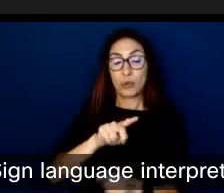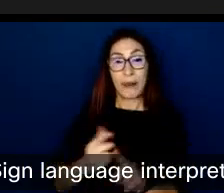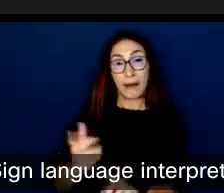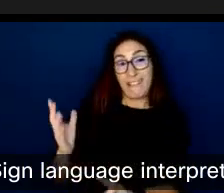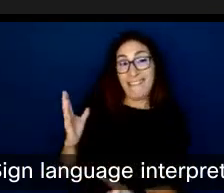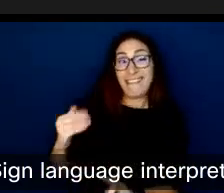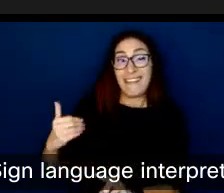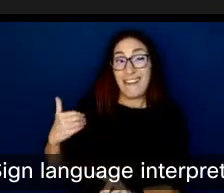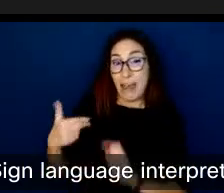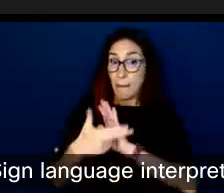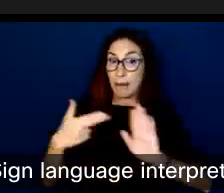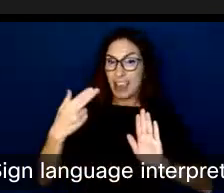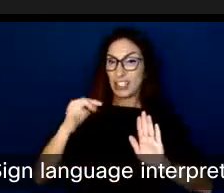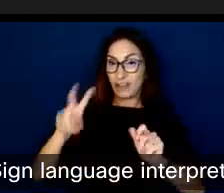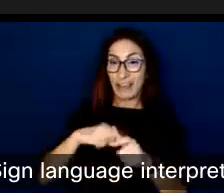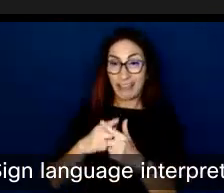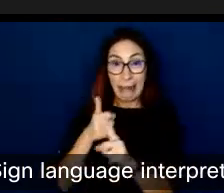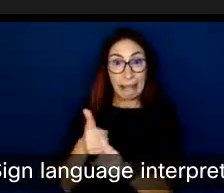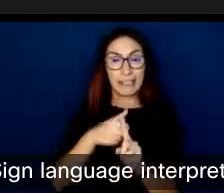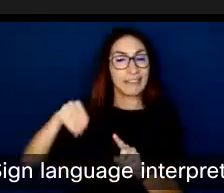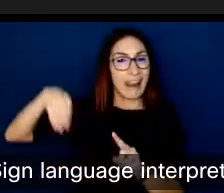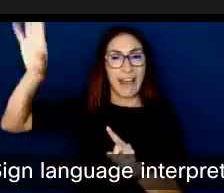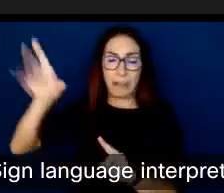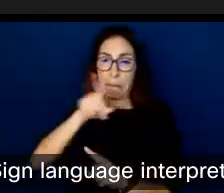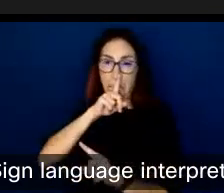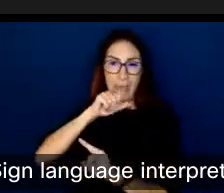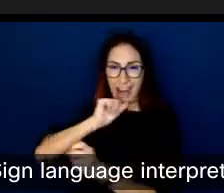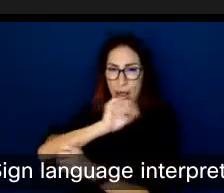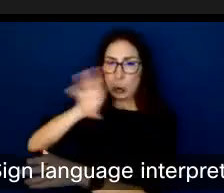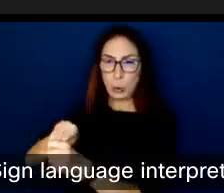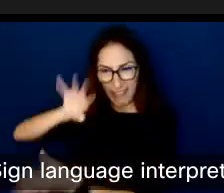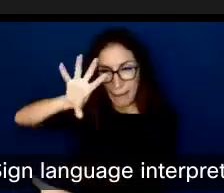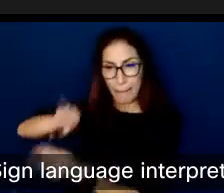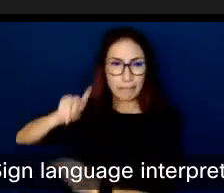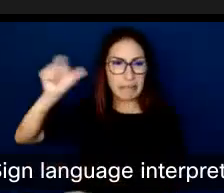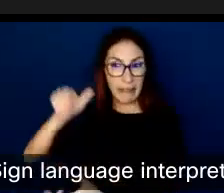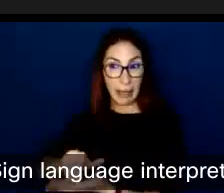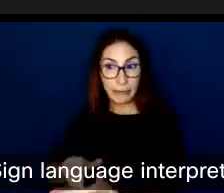subsequently moved out of the state. So, you know, when folks